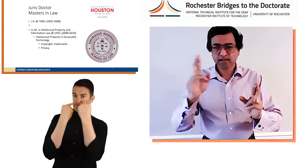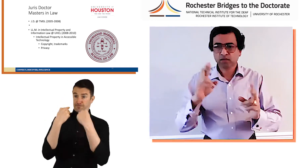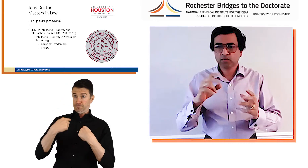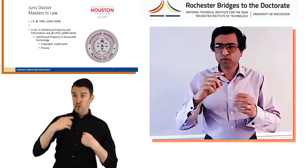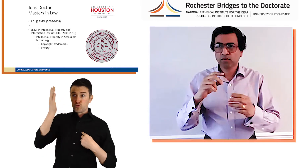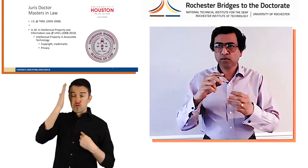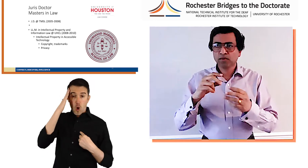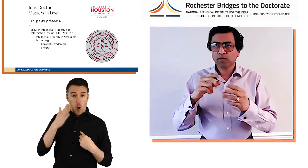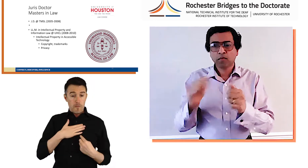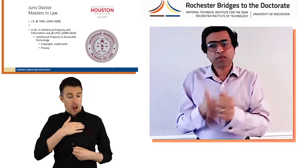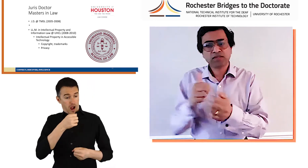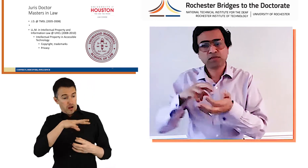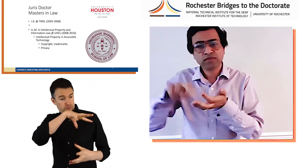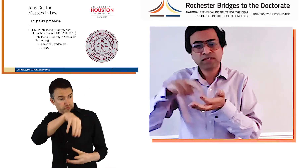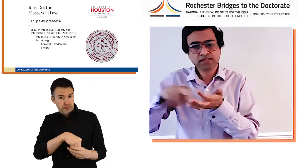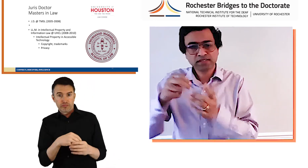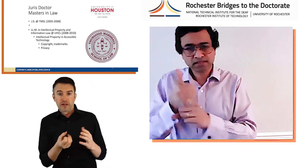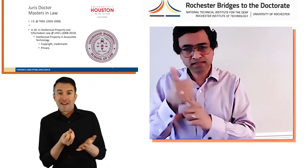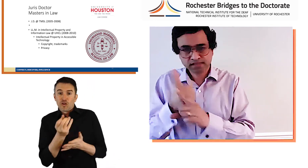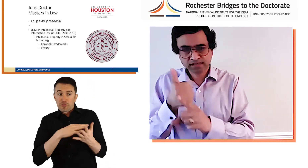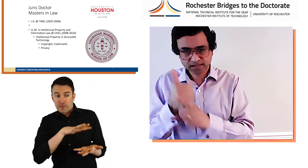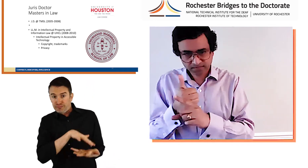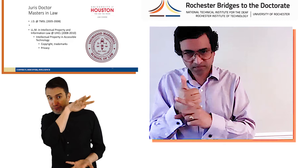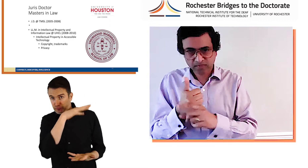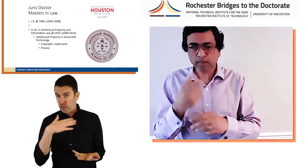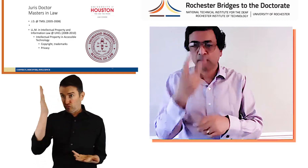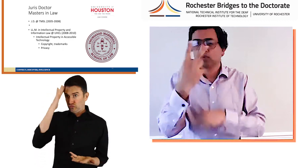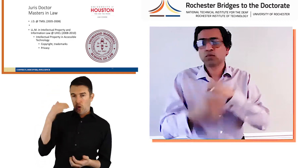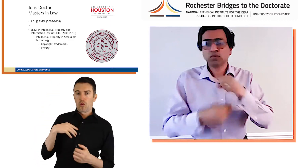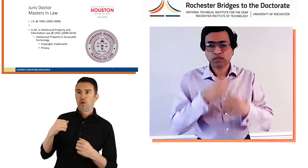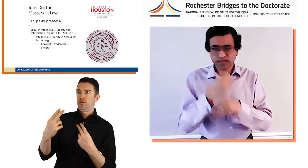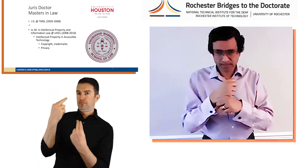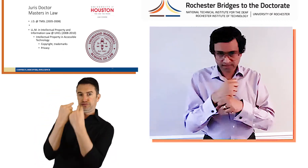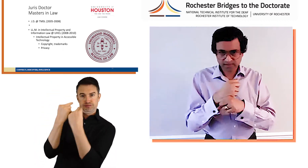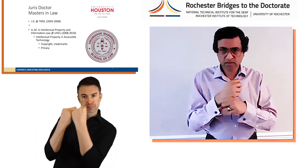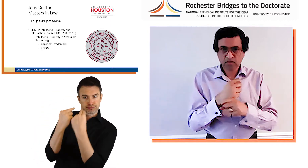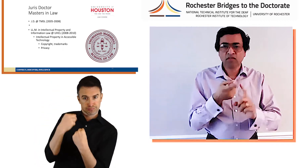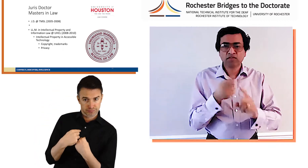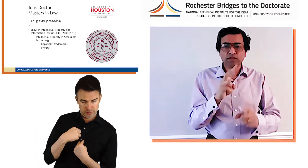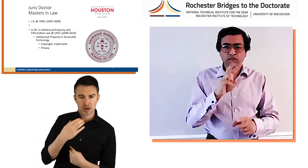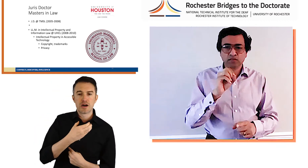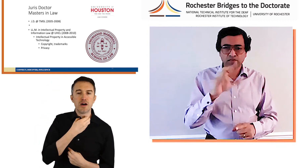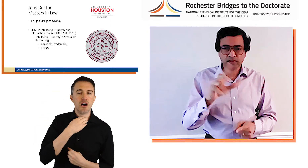knew enough about computer science to prove that I was ready to start pursuing research.